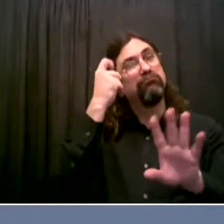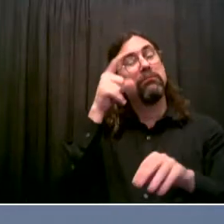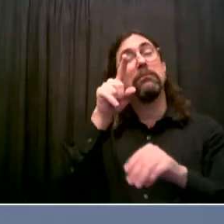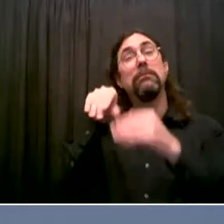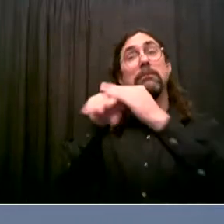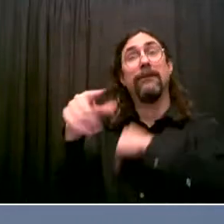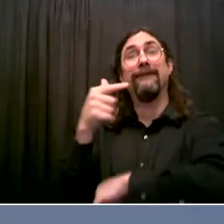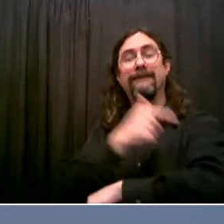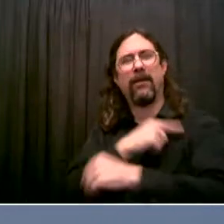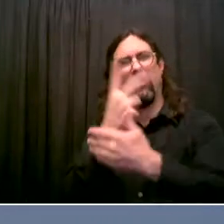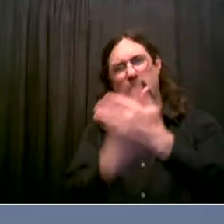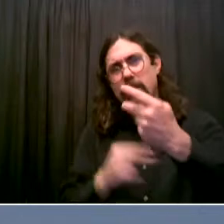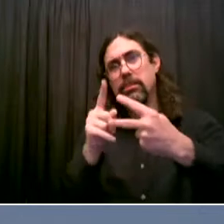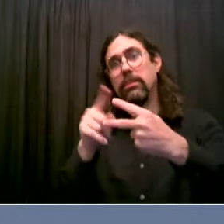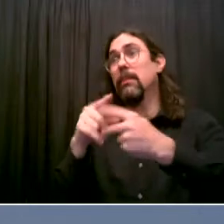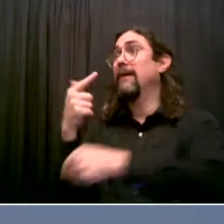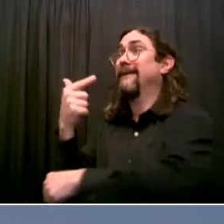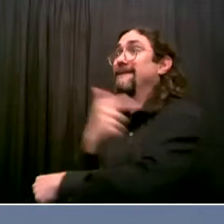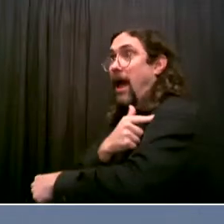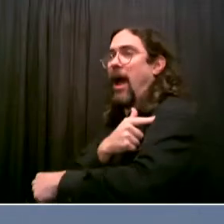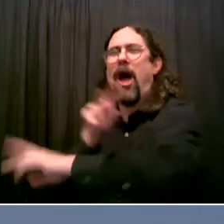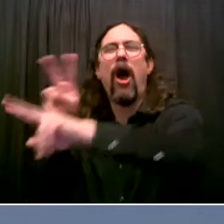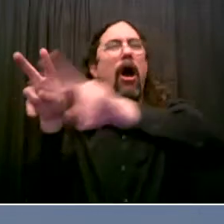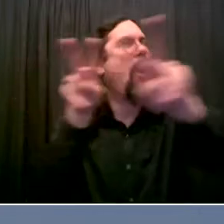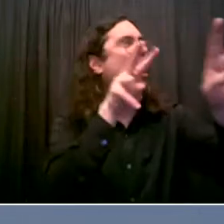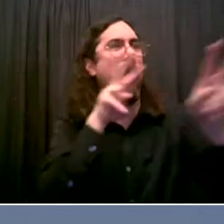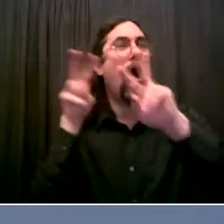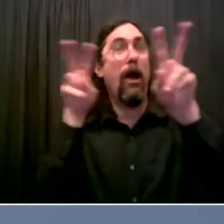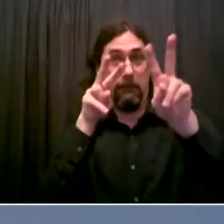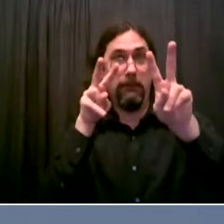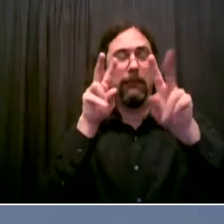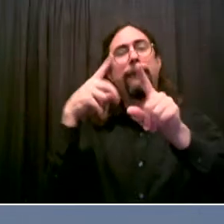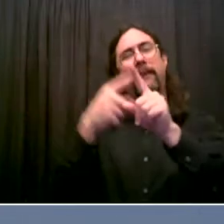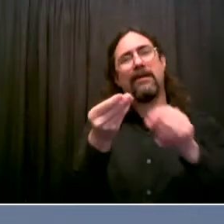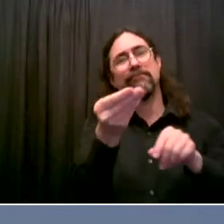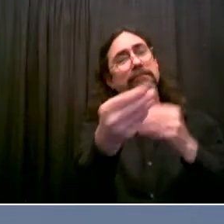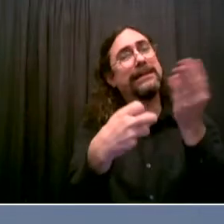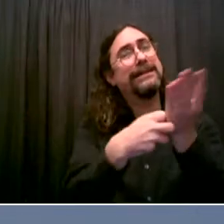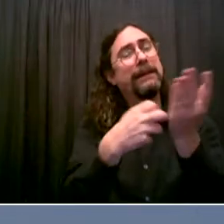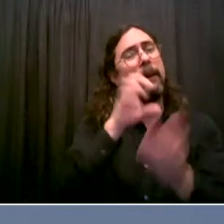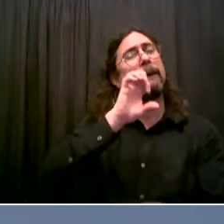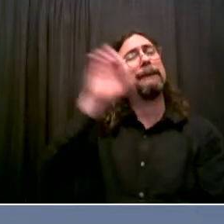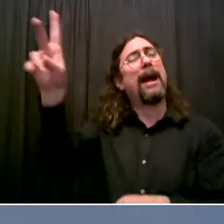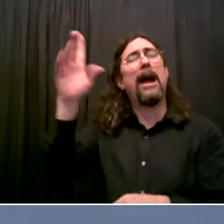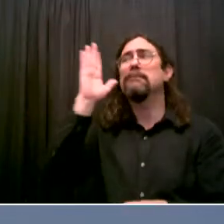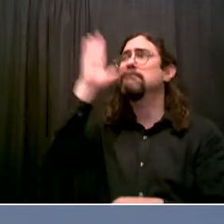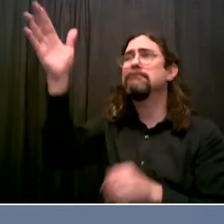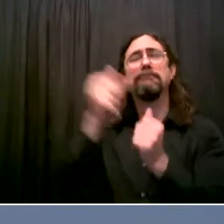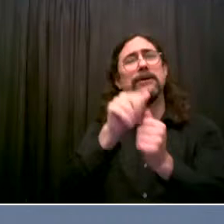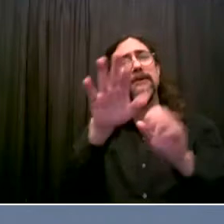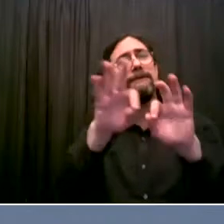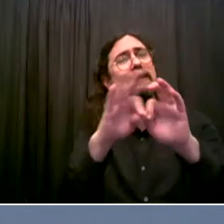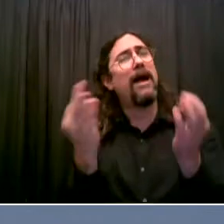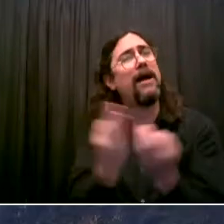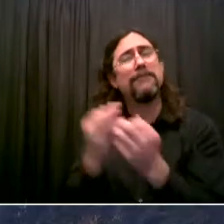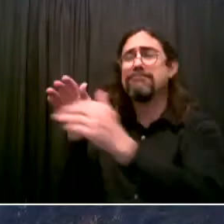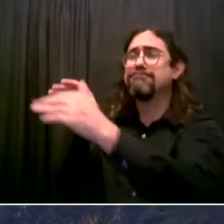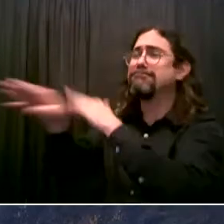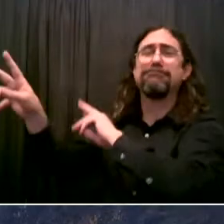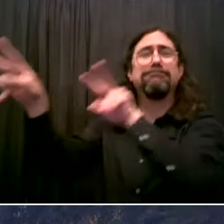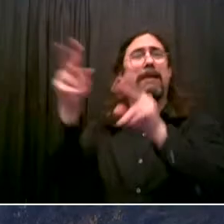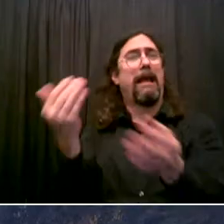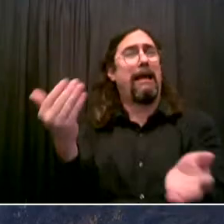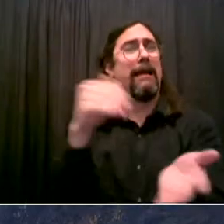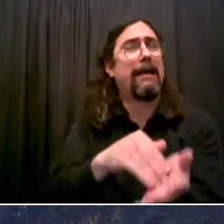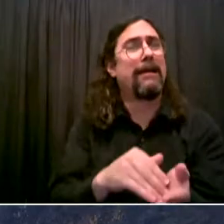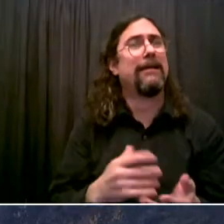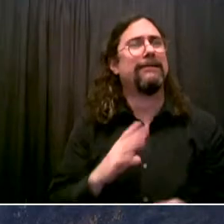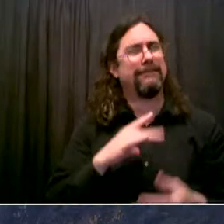SO, IT COMBINES IT INTO AND